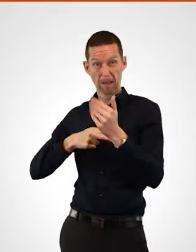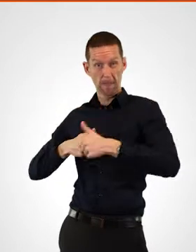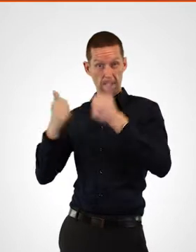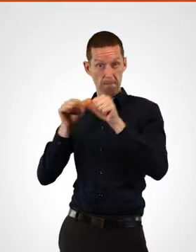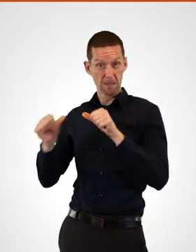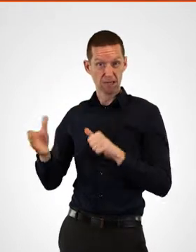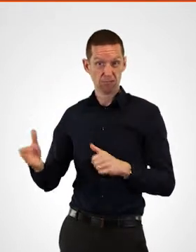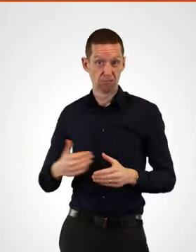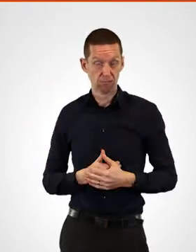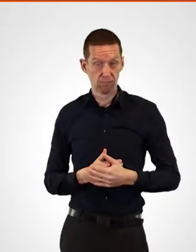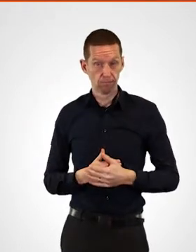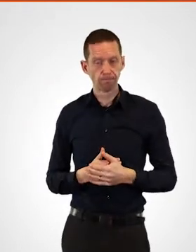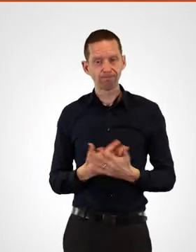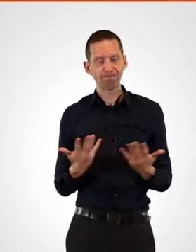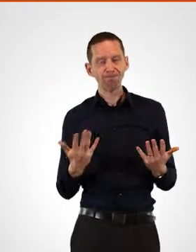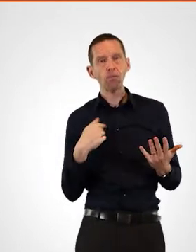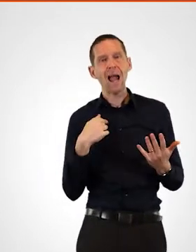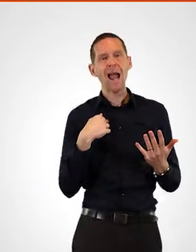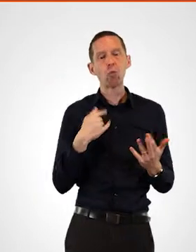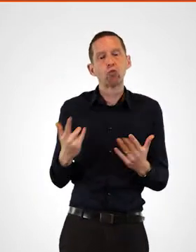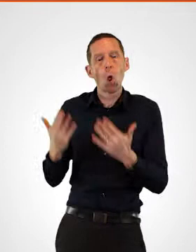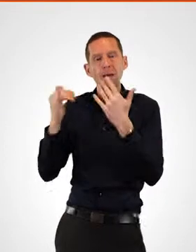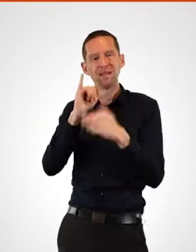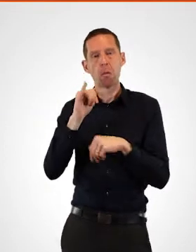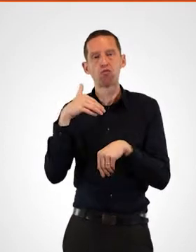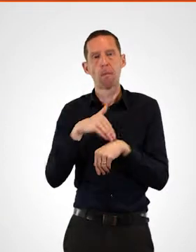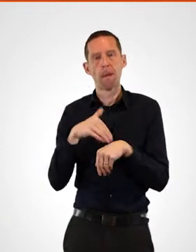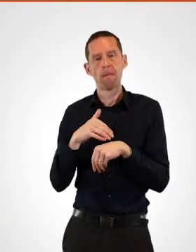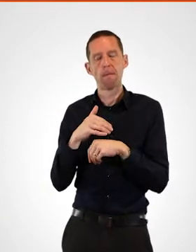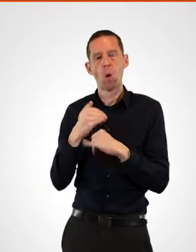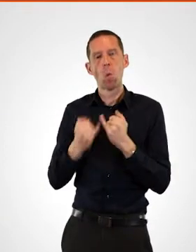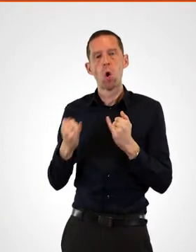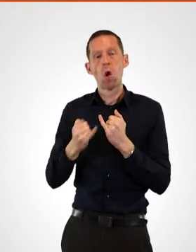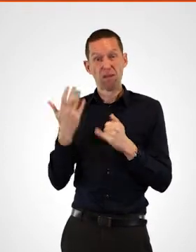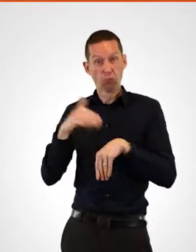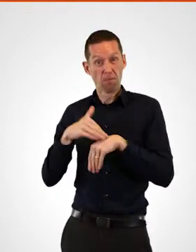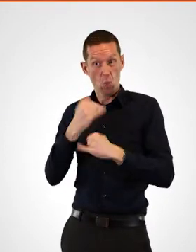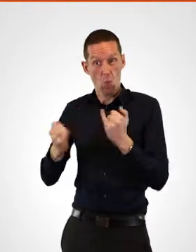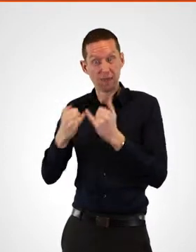Our results about problems occurring and continuing to get worse in secondary school